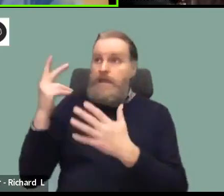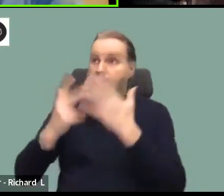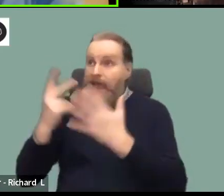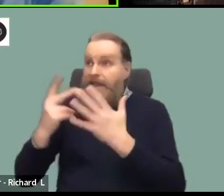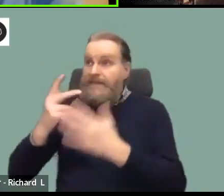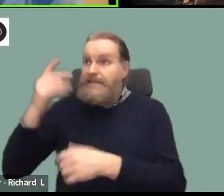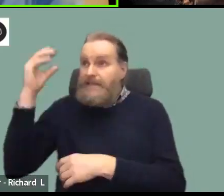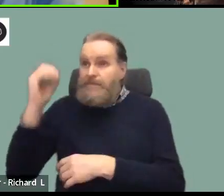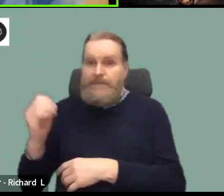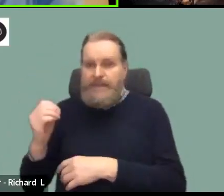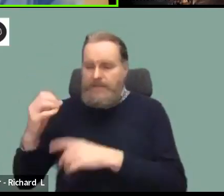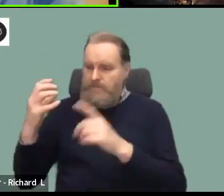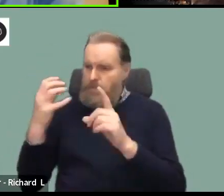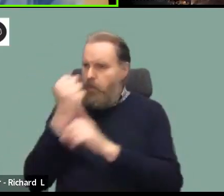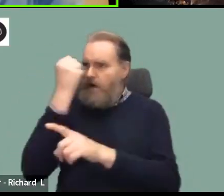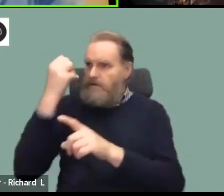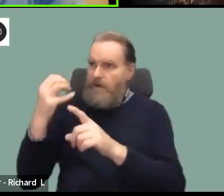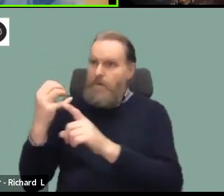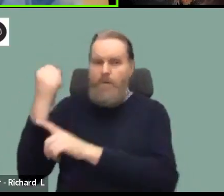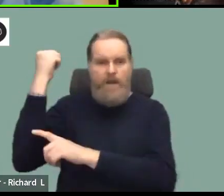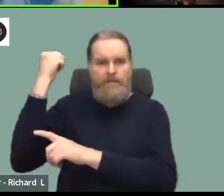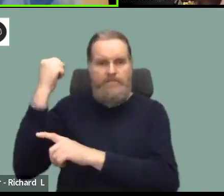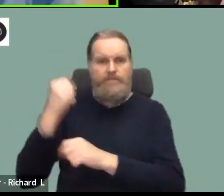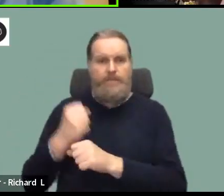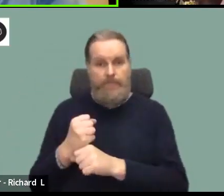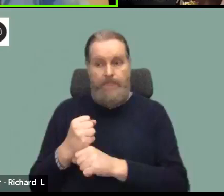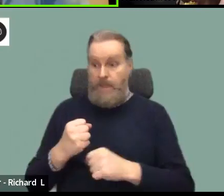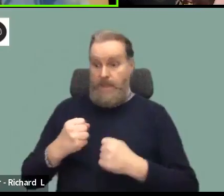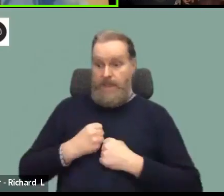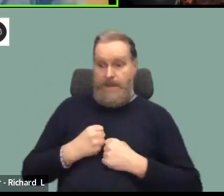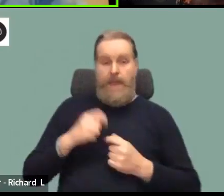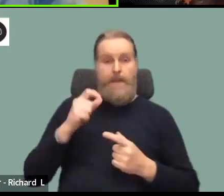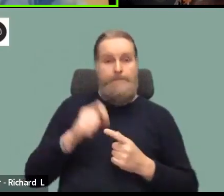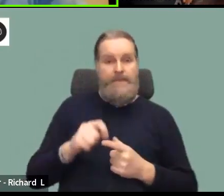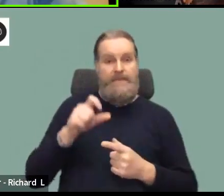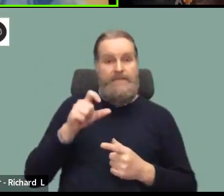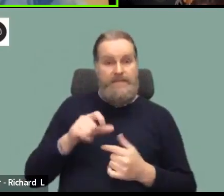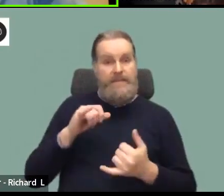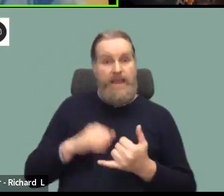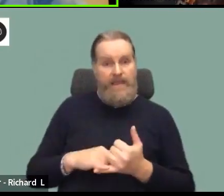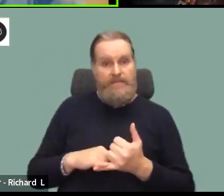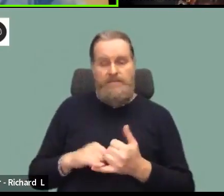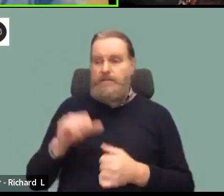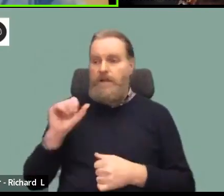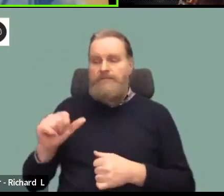think between 14 and 18% in think between 14 and 18%. In our own Union are In our own Union, our private sector members in Beijing.